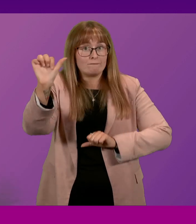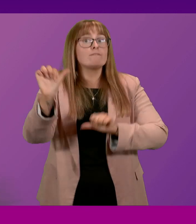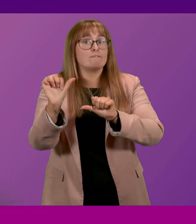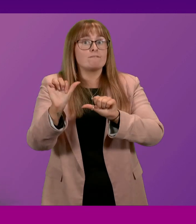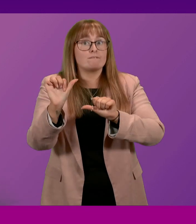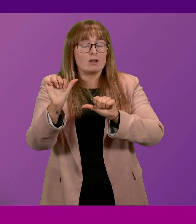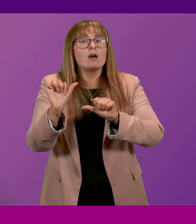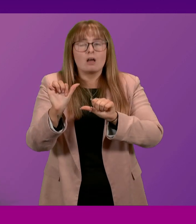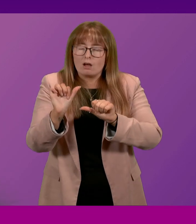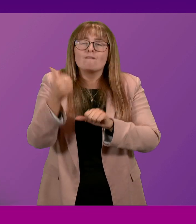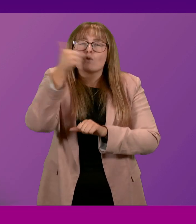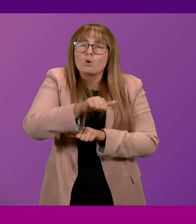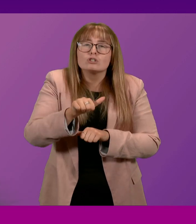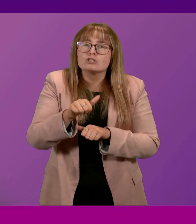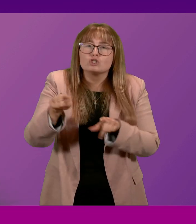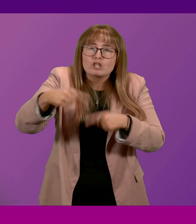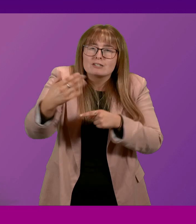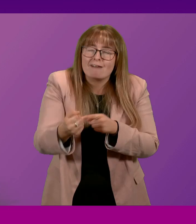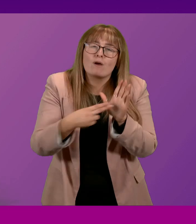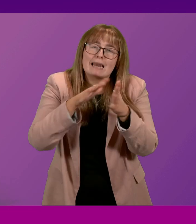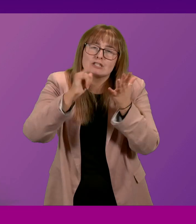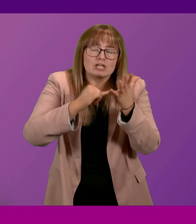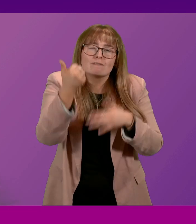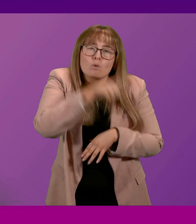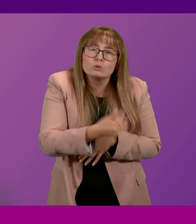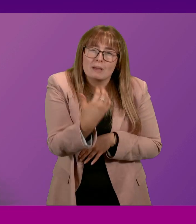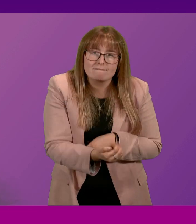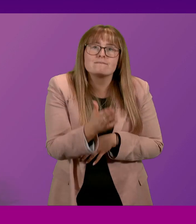There are of course challenges in the national health service. I want the best for Scotland